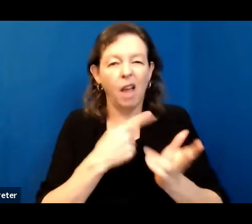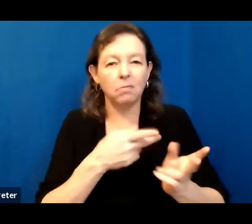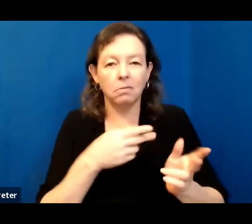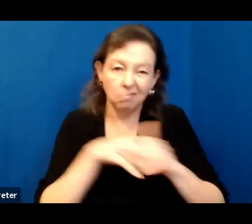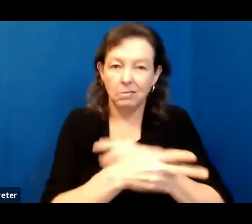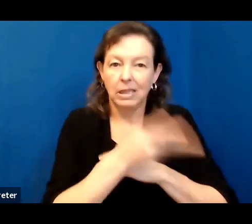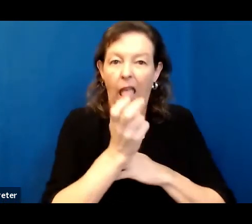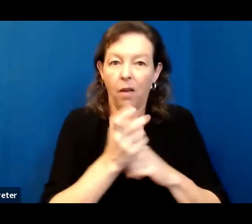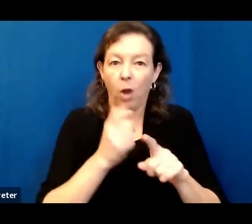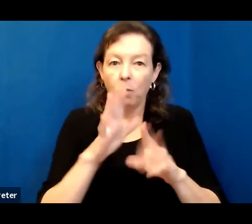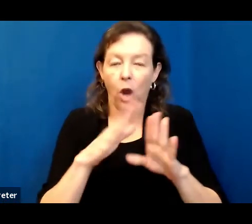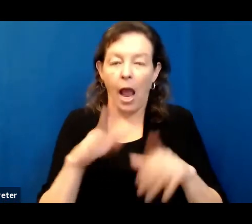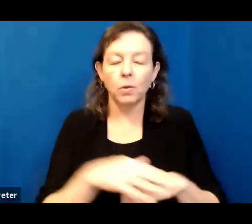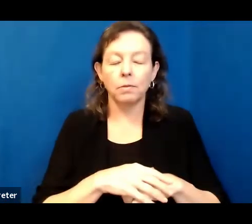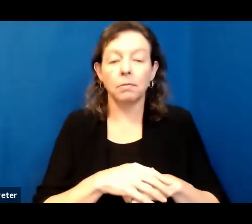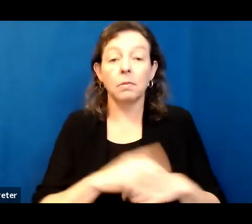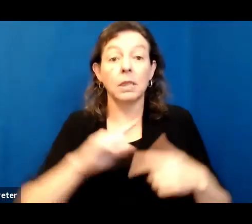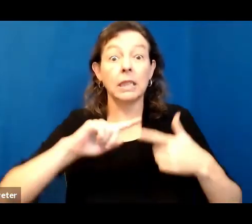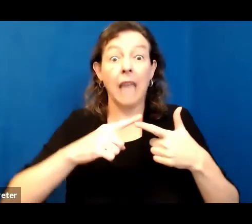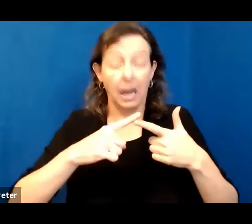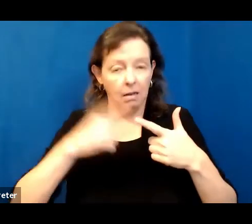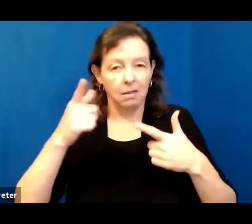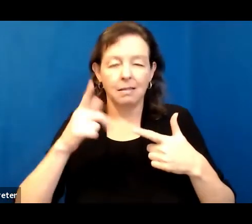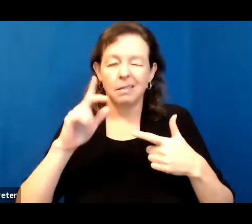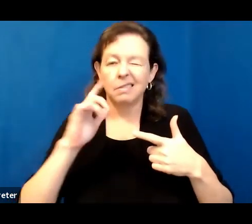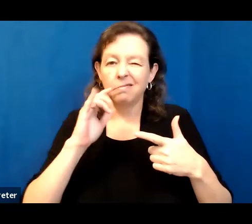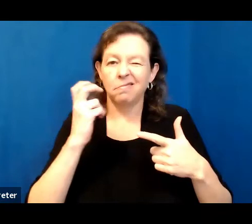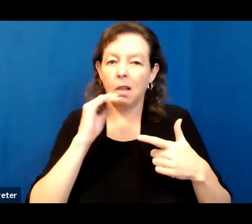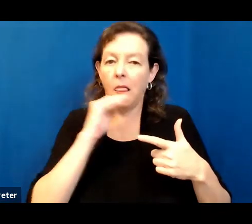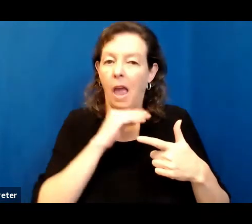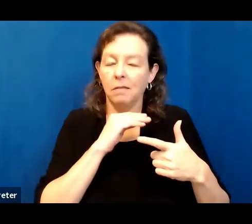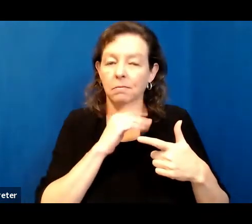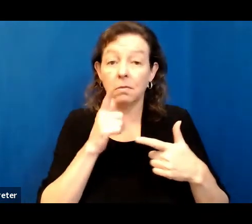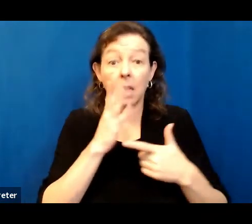The second way is misrepresentation. Some individuals will say that they represent,